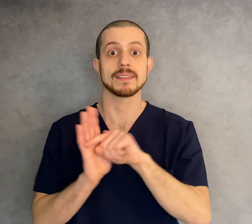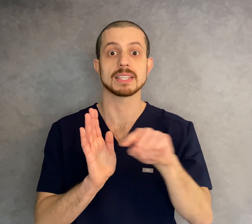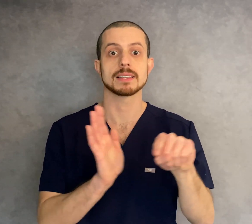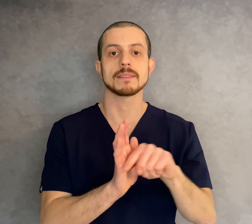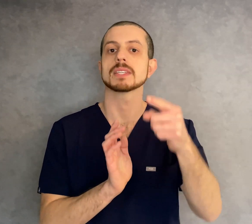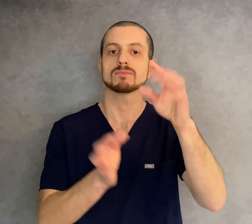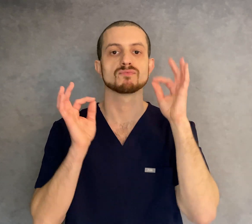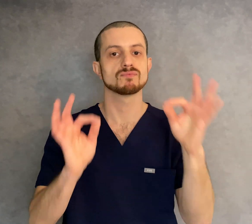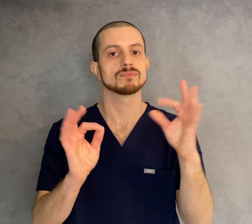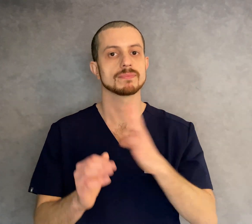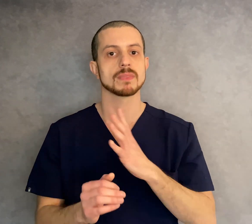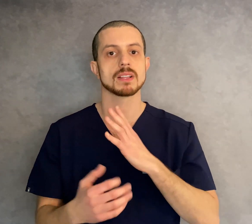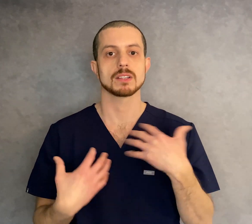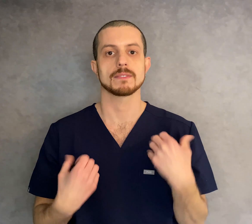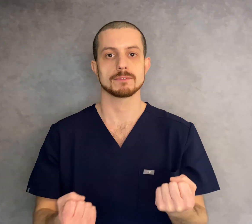negative tests will indicate that you have recovered.